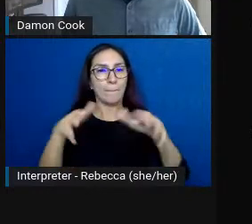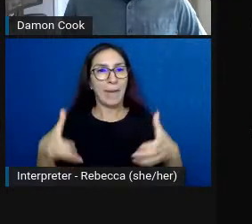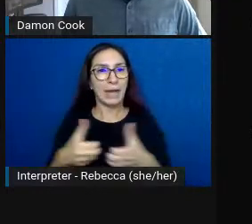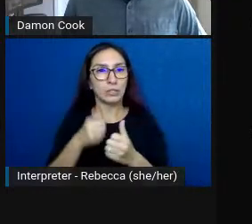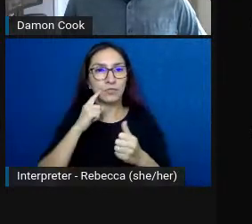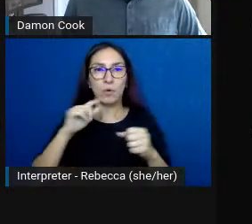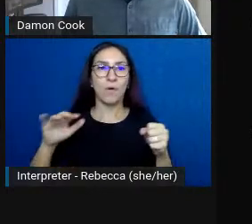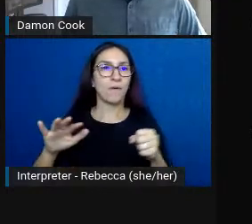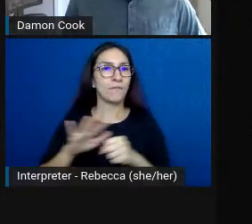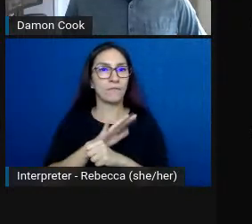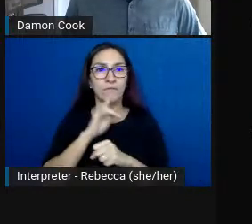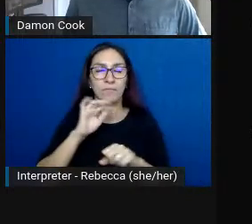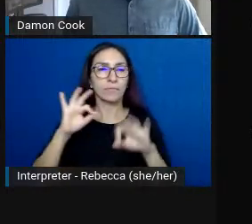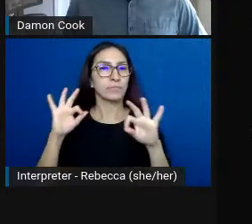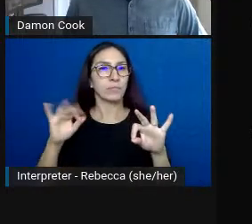the A11Y